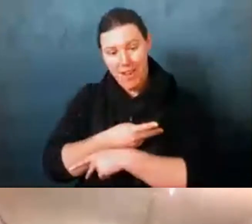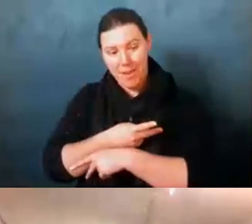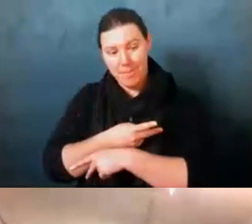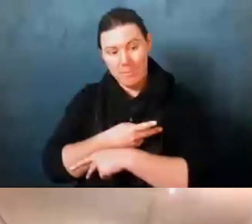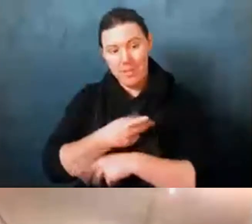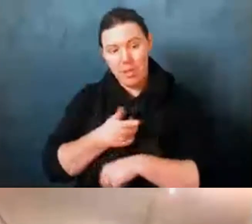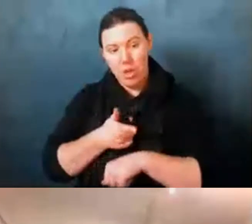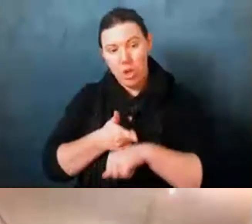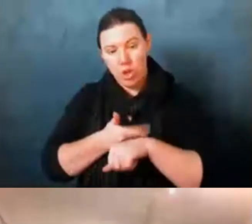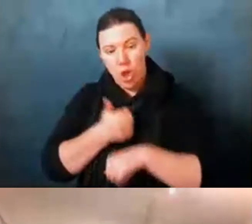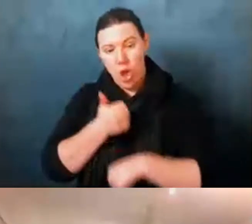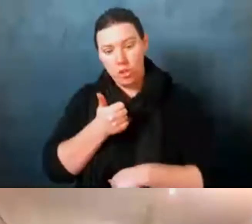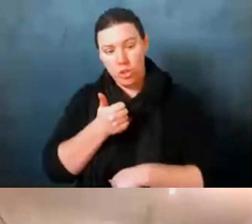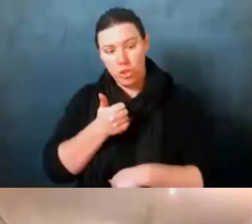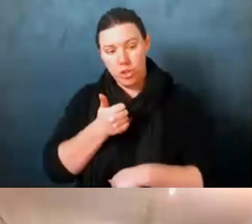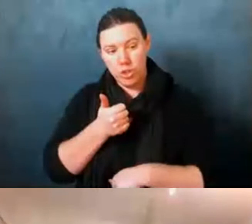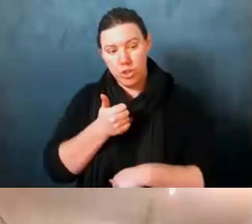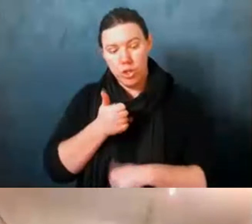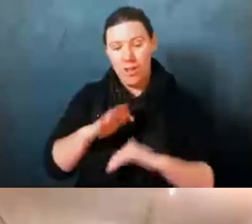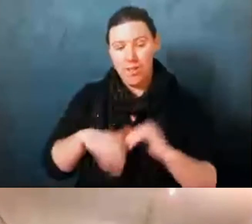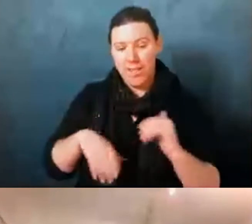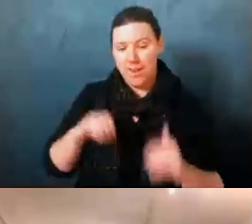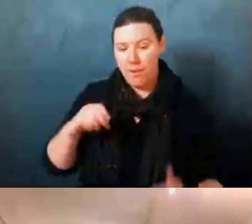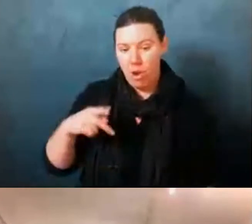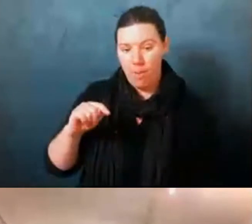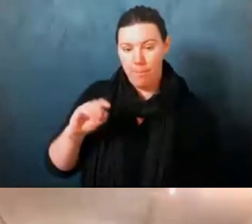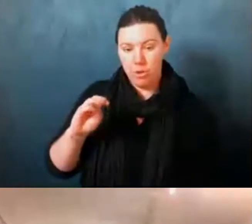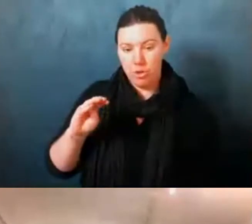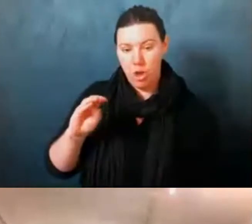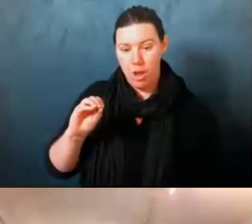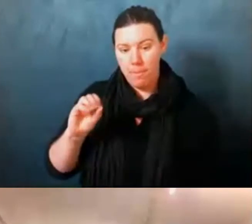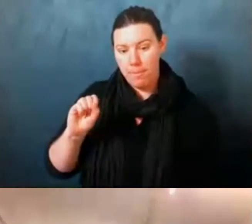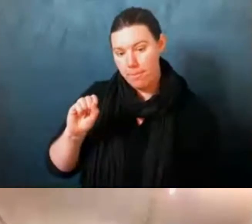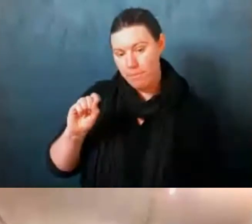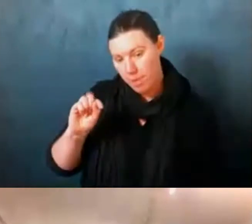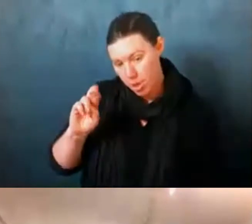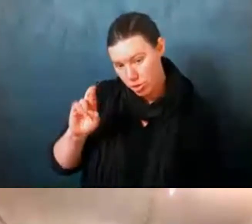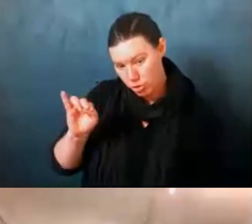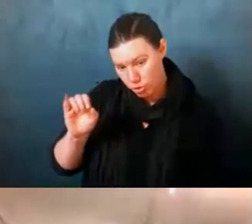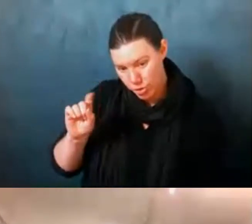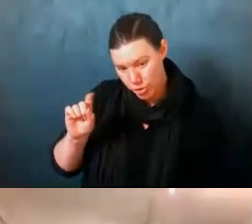This is particularly important for, especially for people that live in rural Washington.